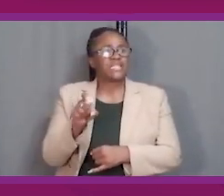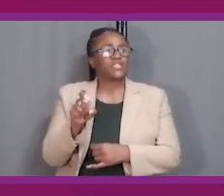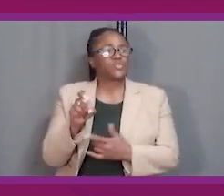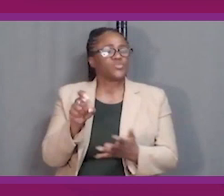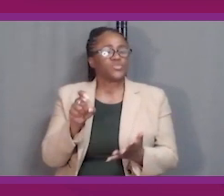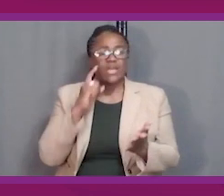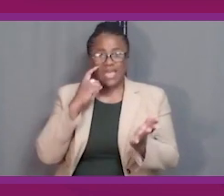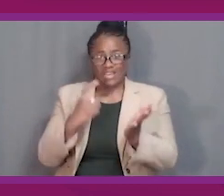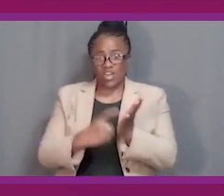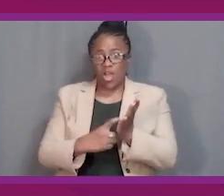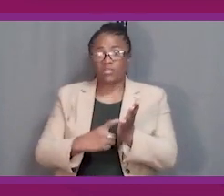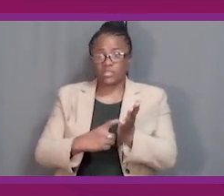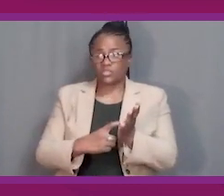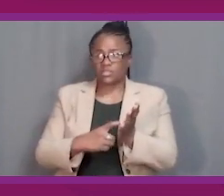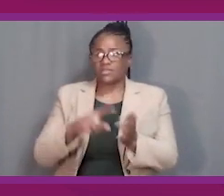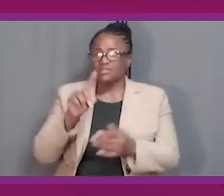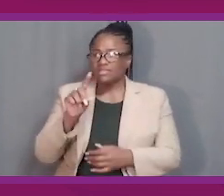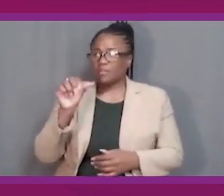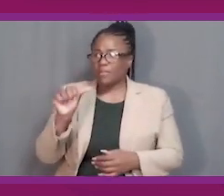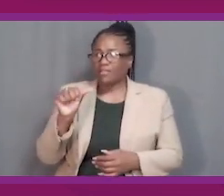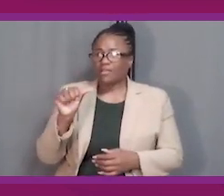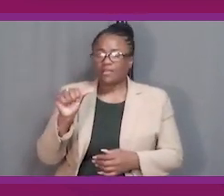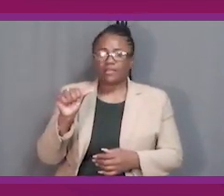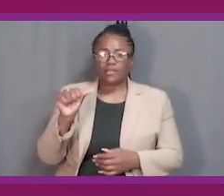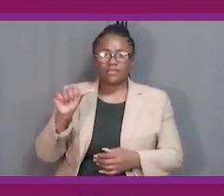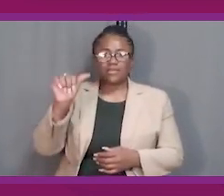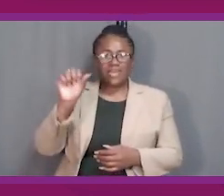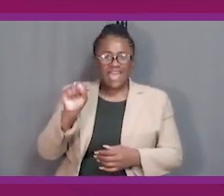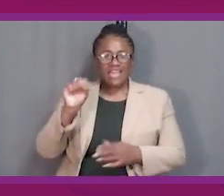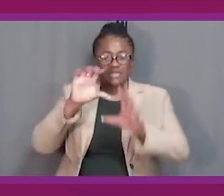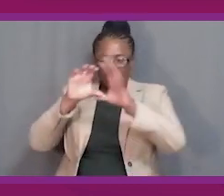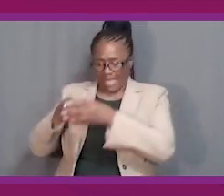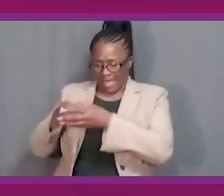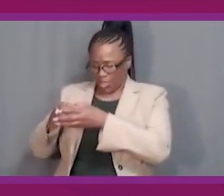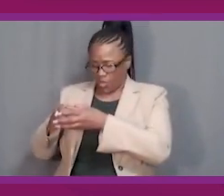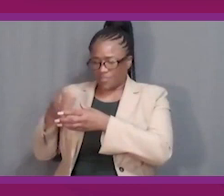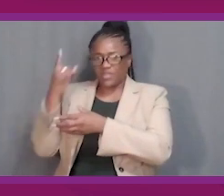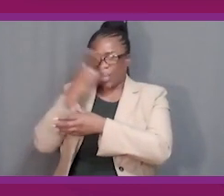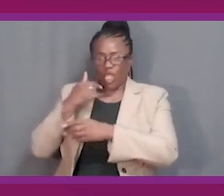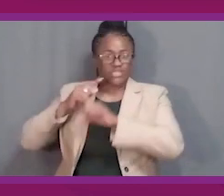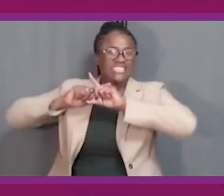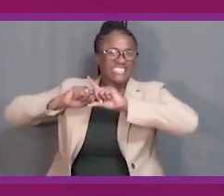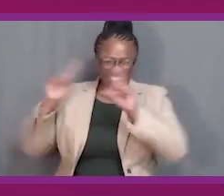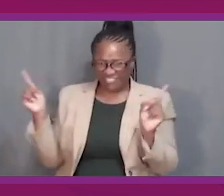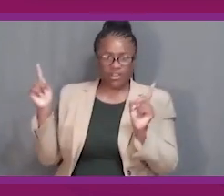looks wildly different across the globe. And that there is no one central, there are some